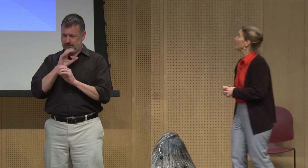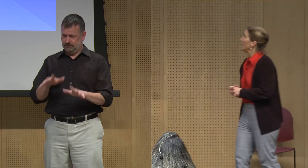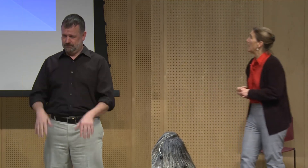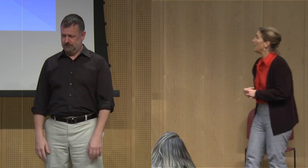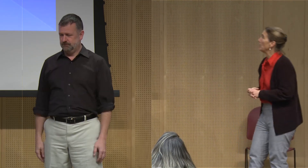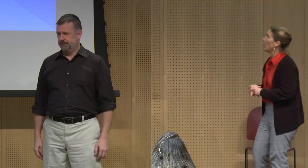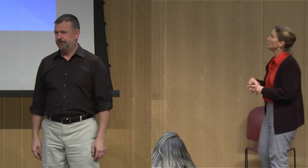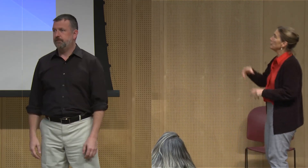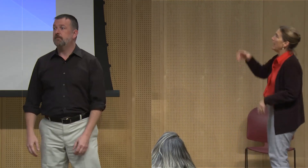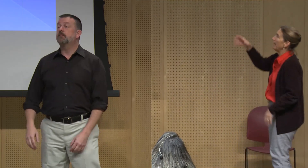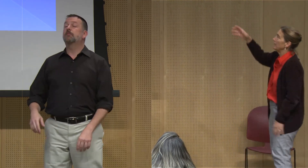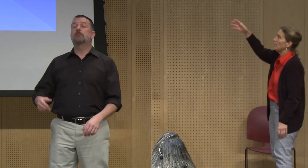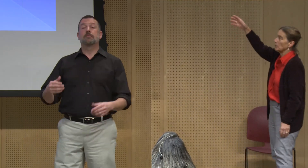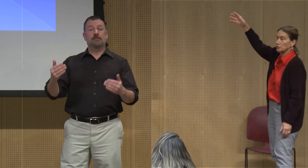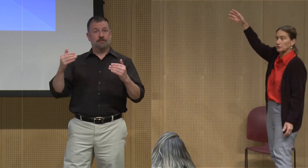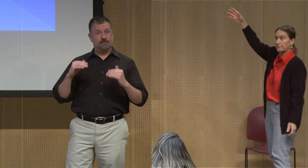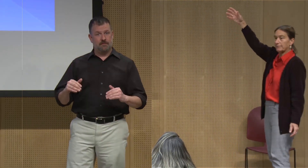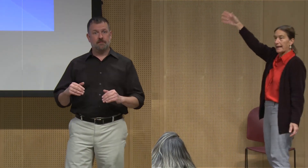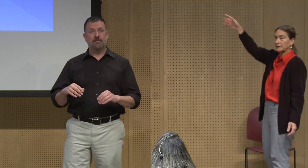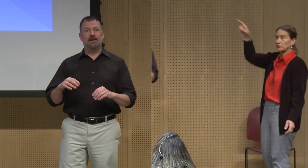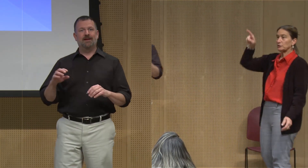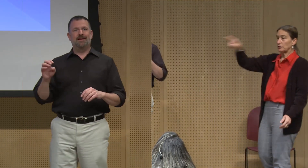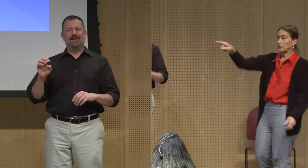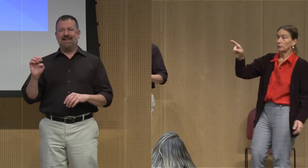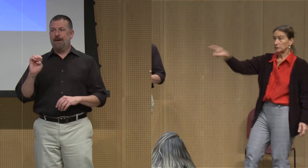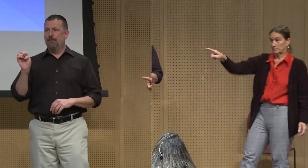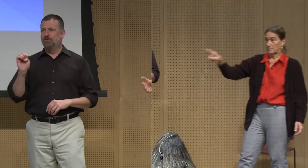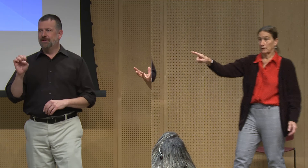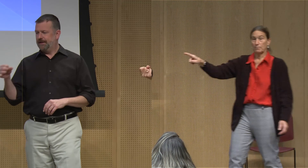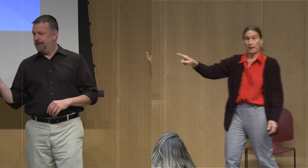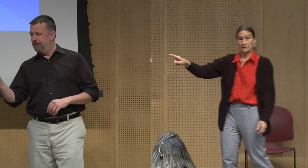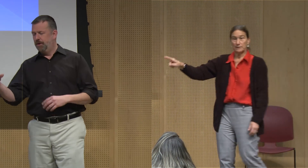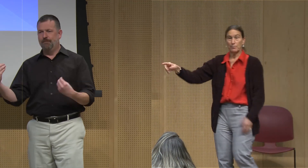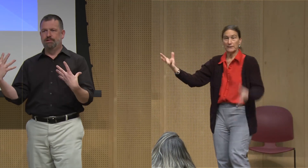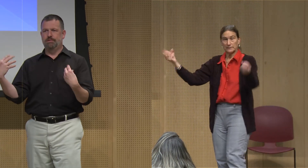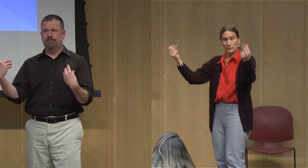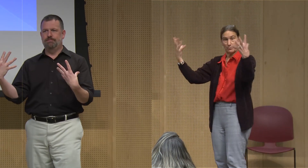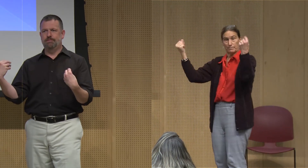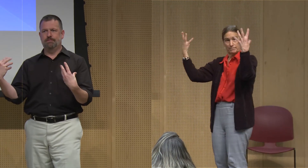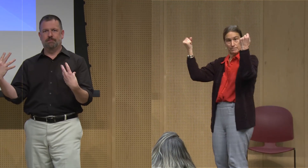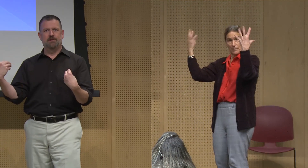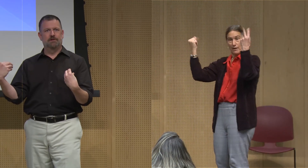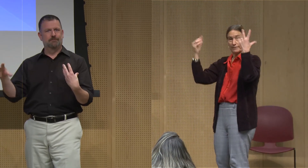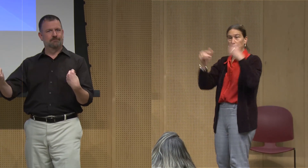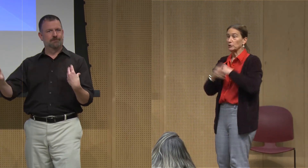UM, WE ALSO HAVE EMERGENCY FLASHERS, YOU KNOW, THOSE--THE LITTLE BUTTON YOU PRESS THAT YOUR CAR FLASHES?